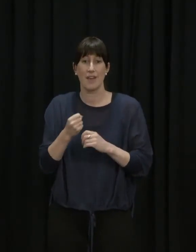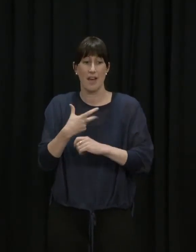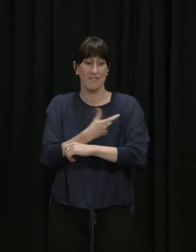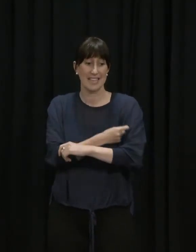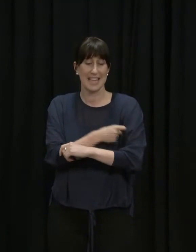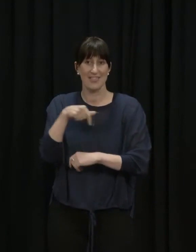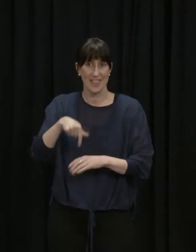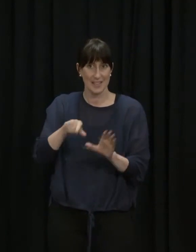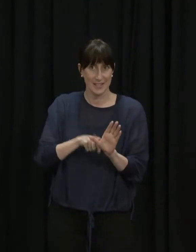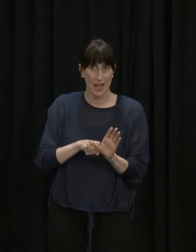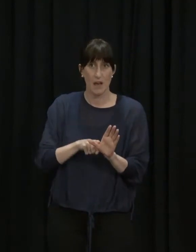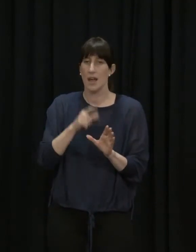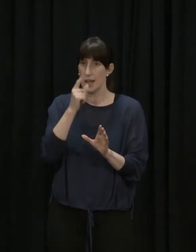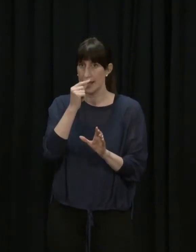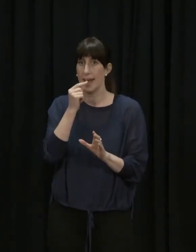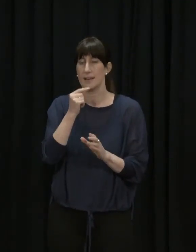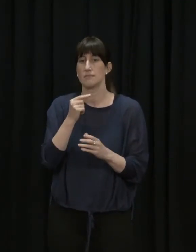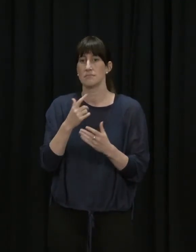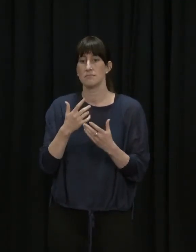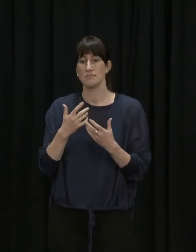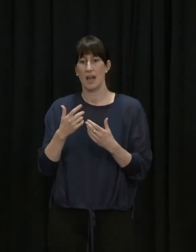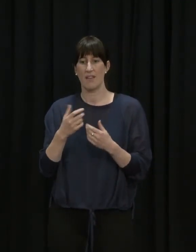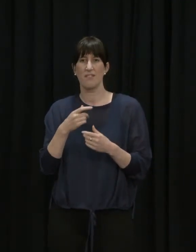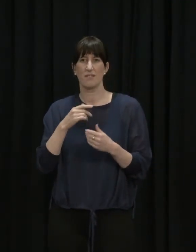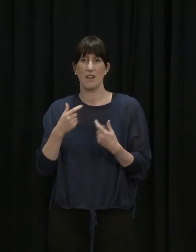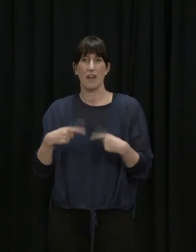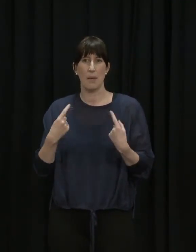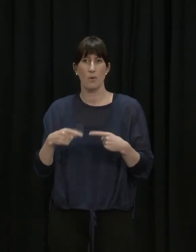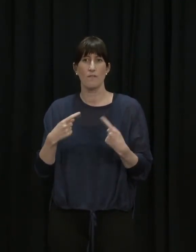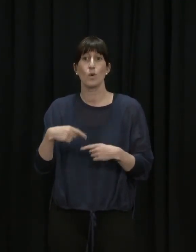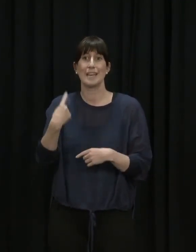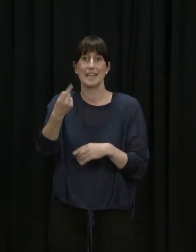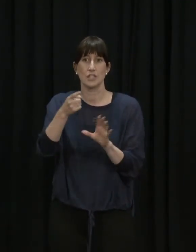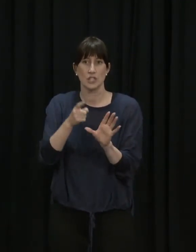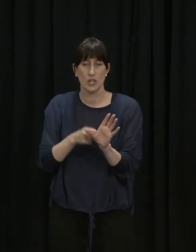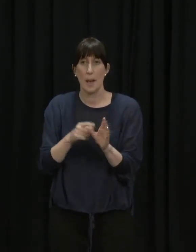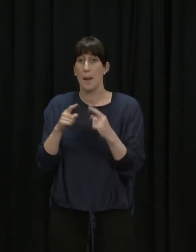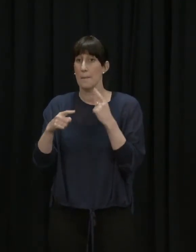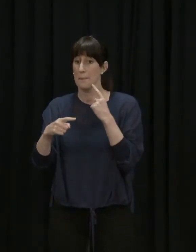This agreement will provide a continual supply of the Pfizer vaccine for those who didn't